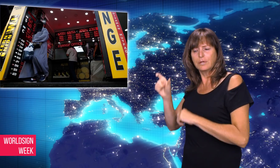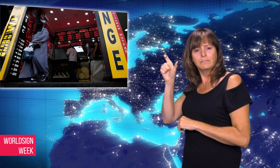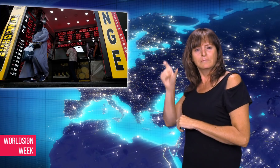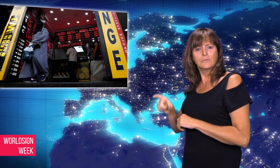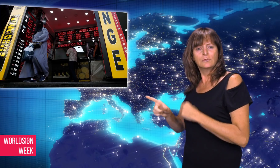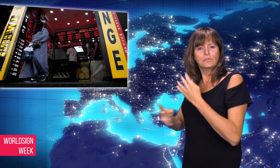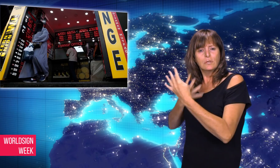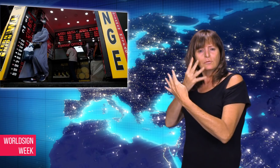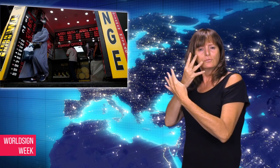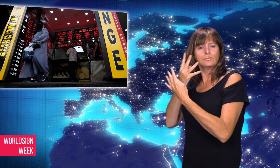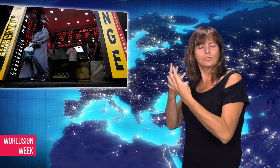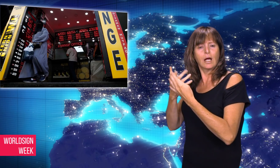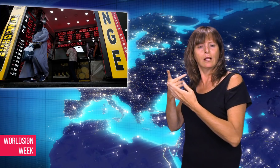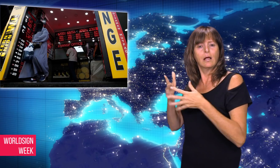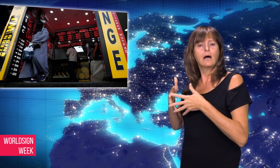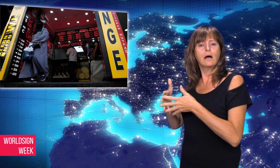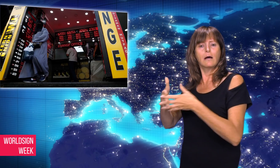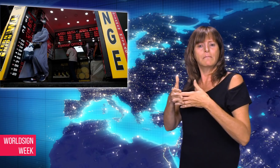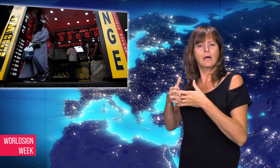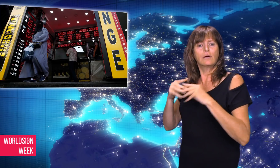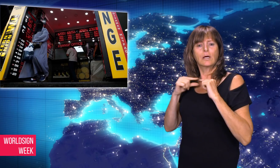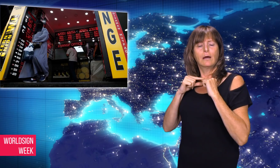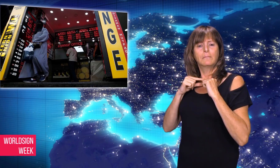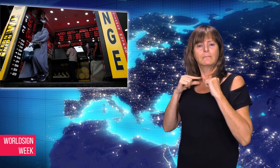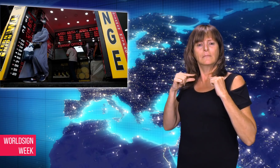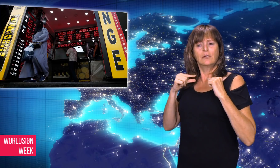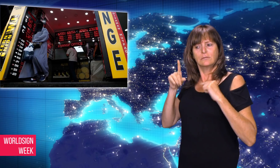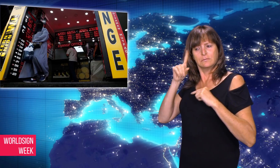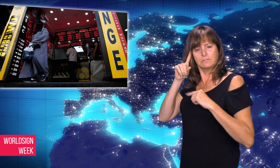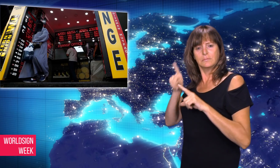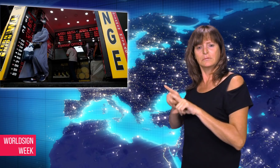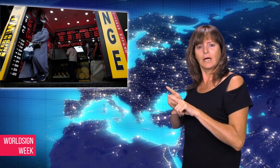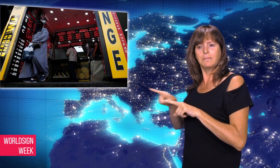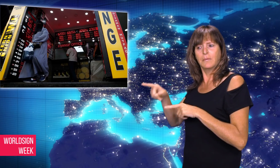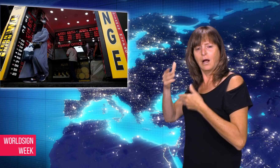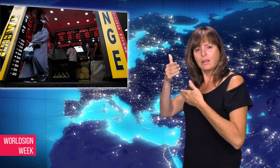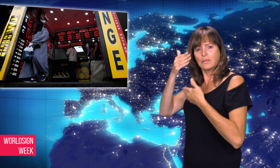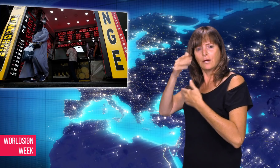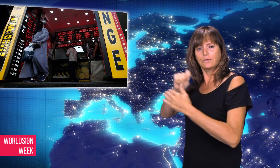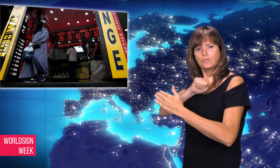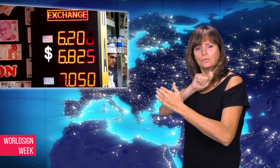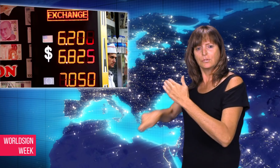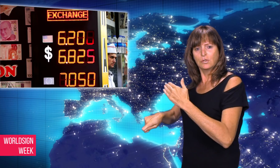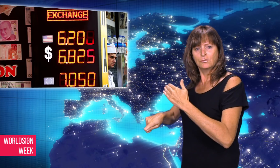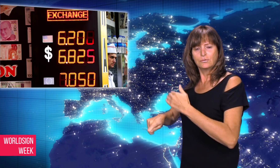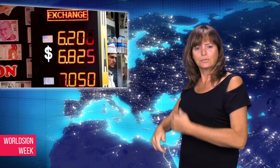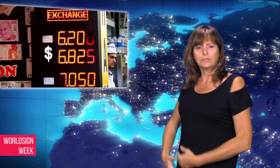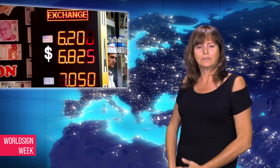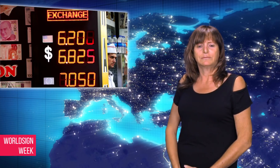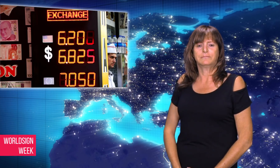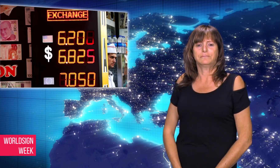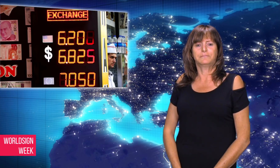Turkish companies borrowed foreign currencies to raise capital and now